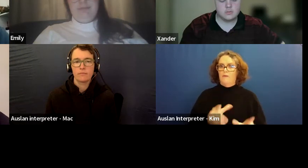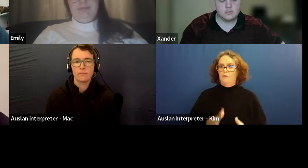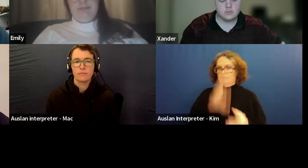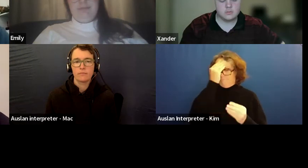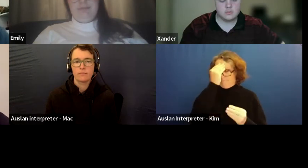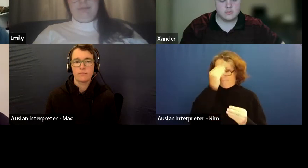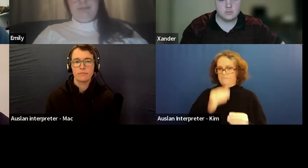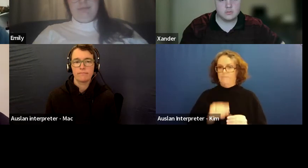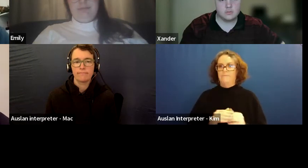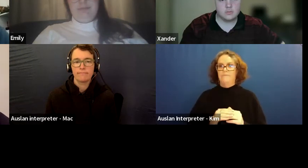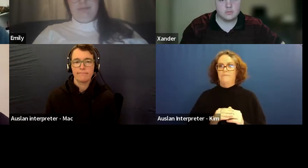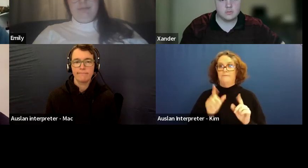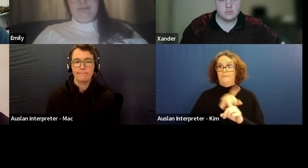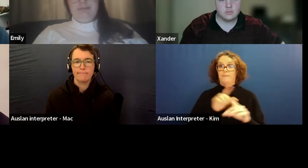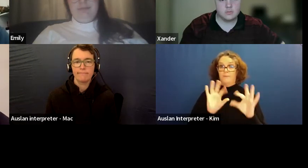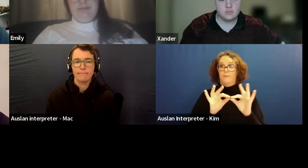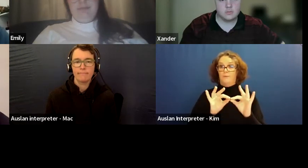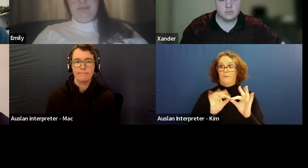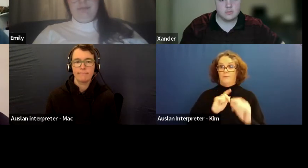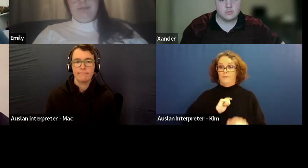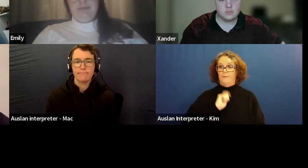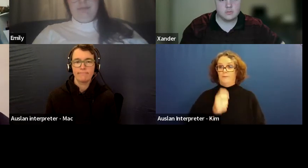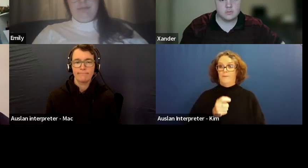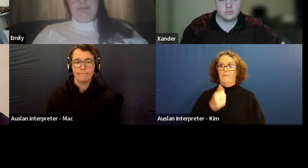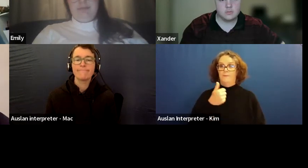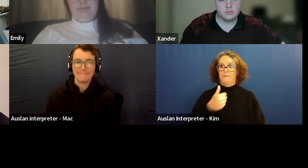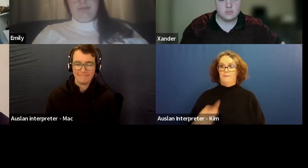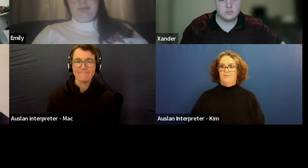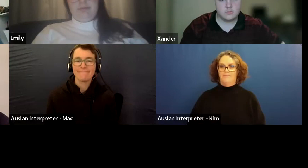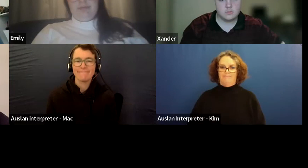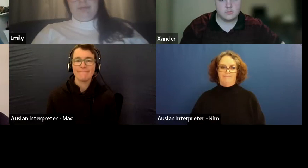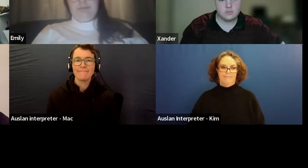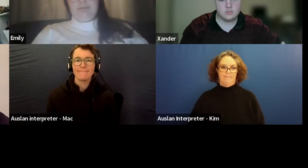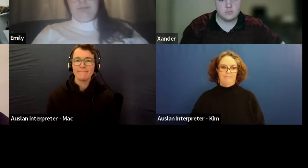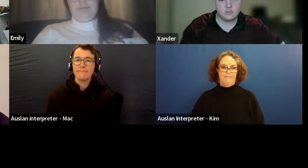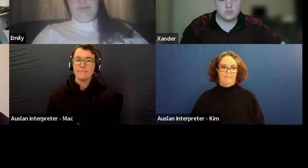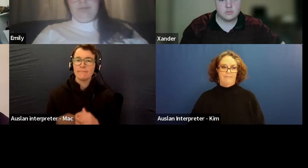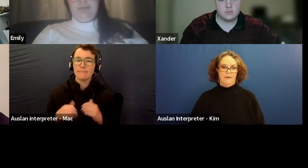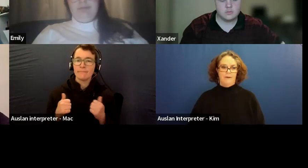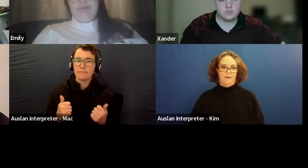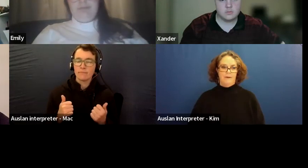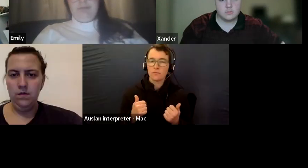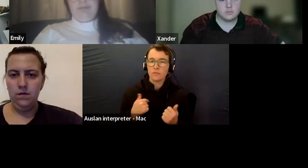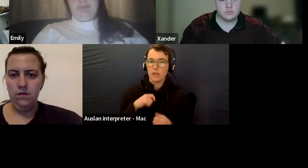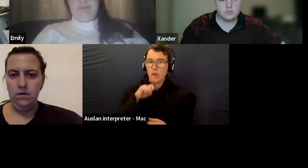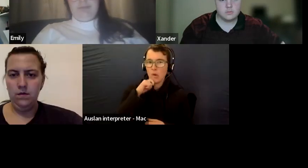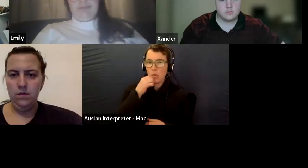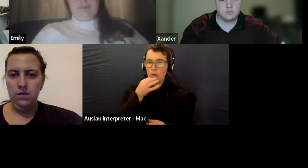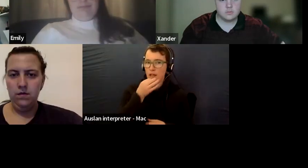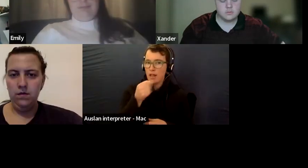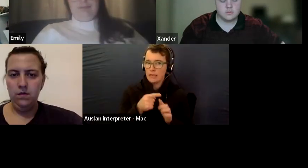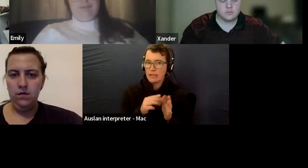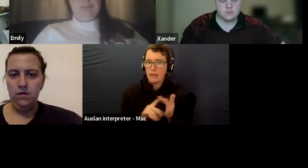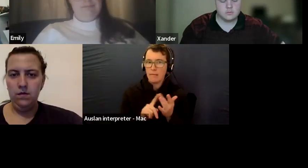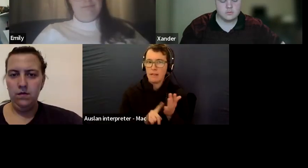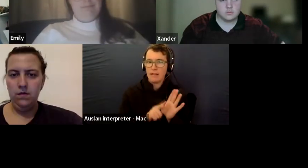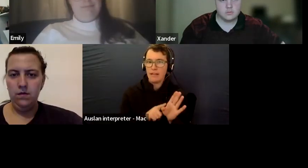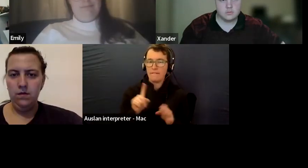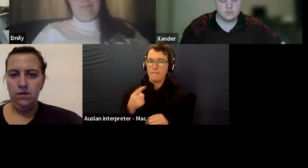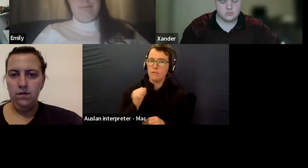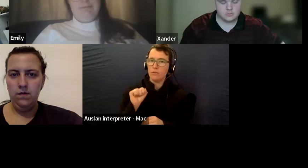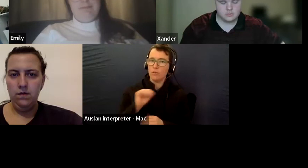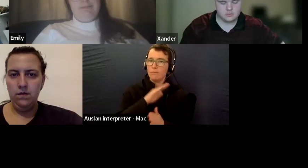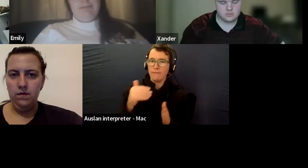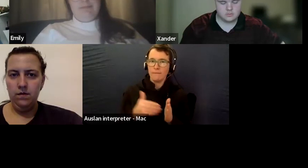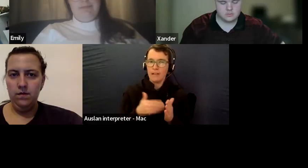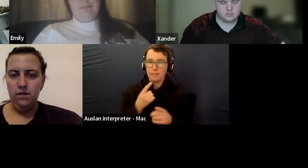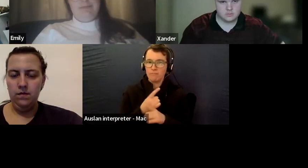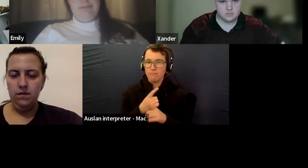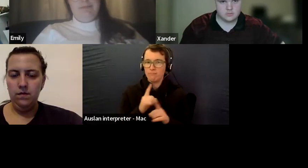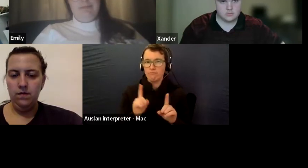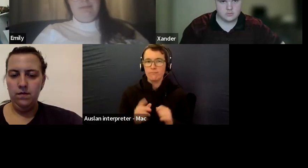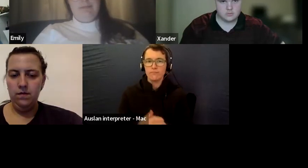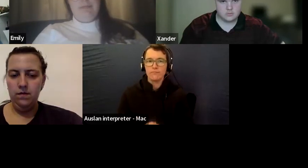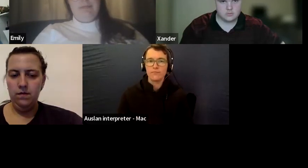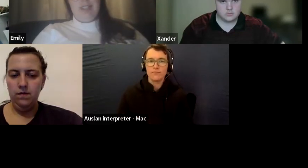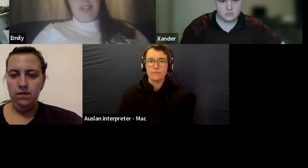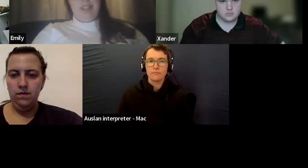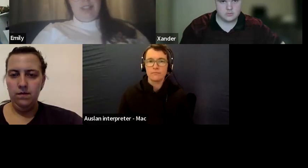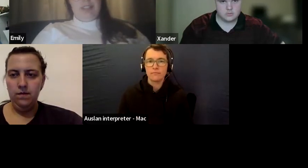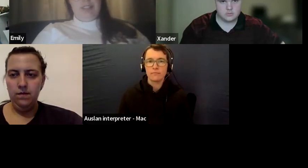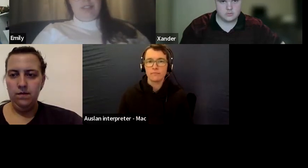So, turn off the slides just now and then Emily Can I get you to go first on your final reflections, please.